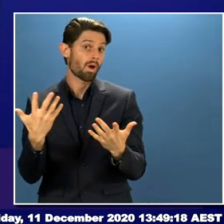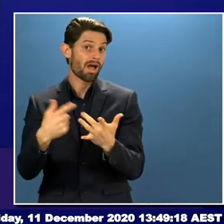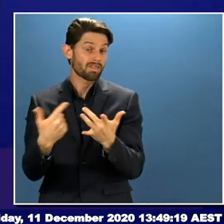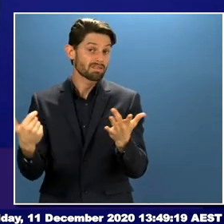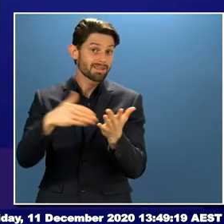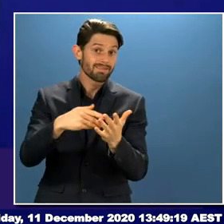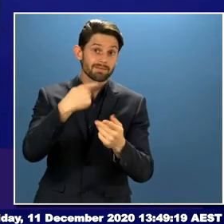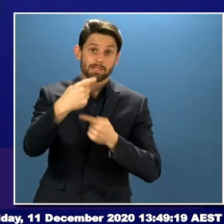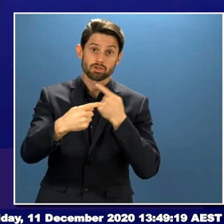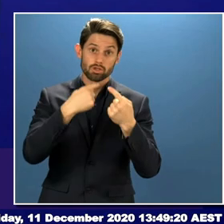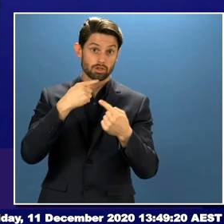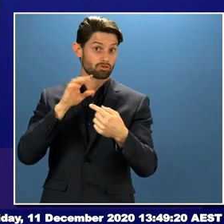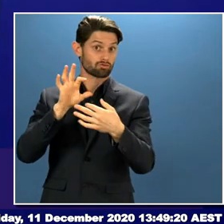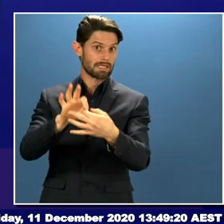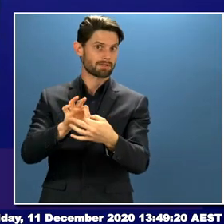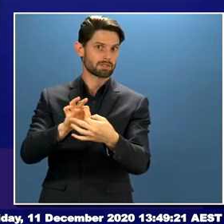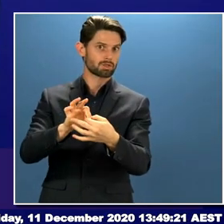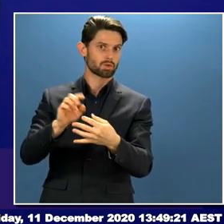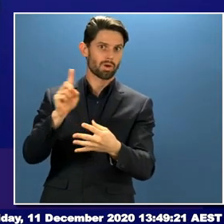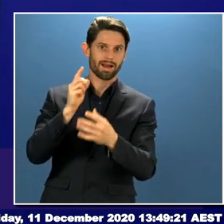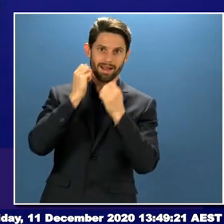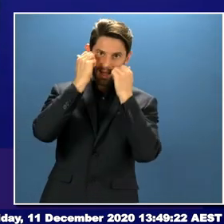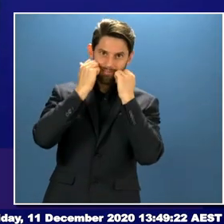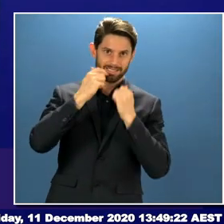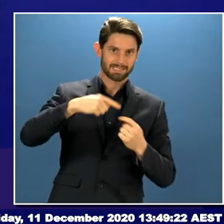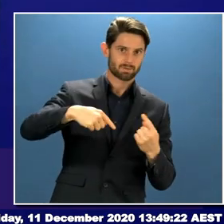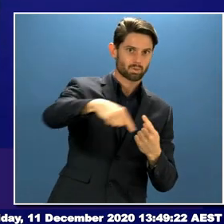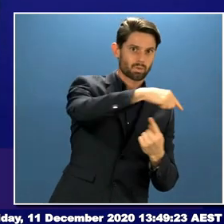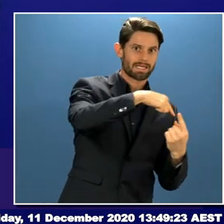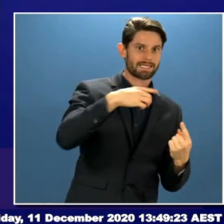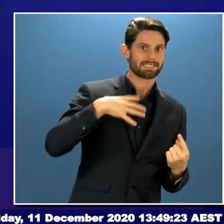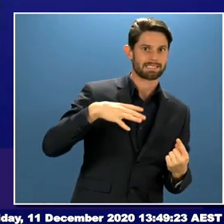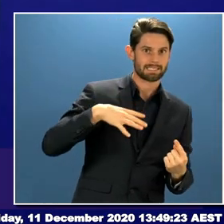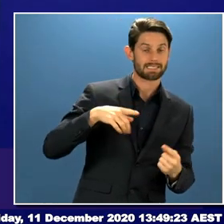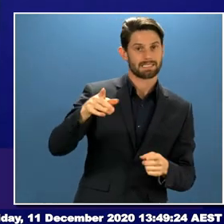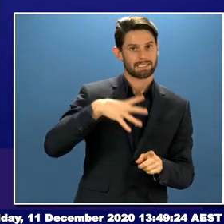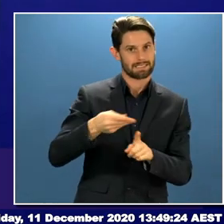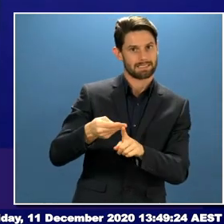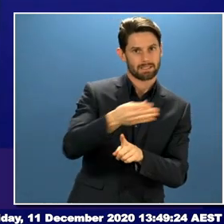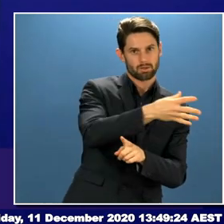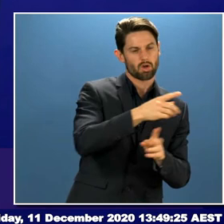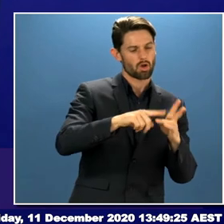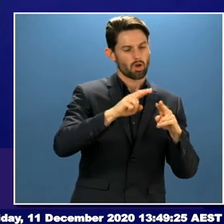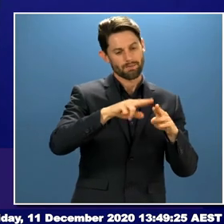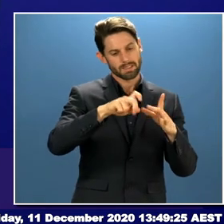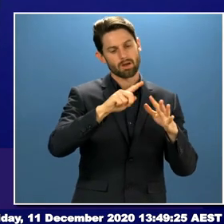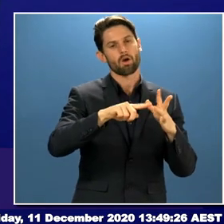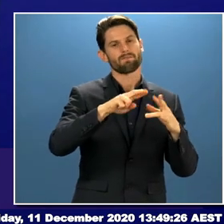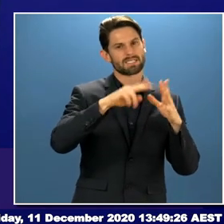relevant to the evidence for the Commissioners' consideration to the Office of the Solicitor Assisting the Royal Commission.